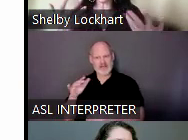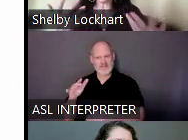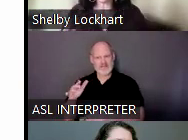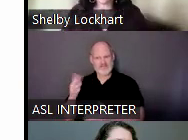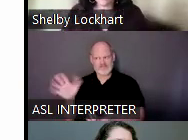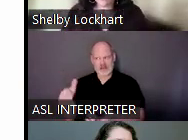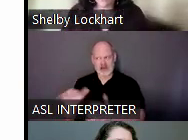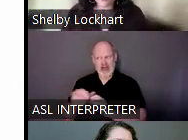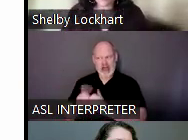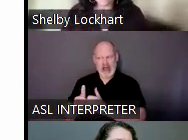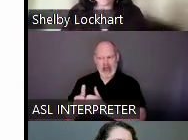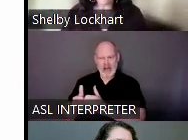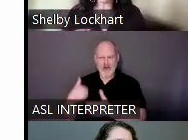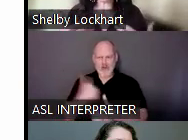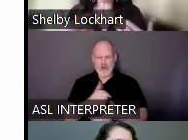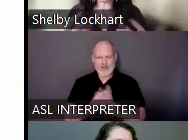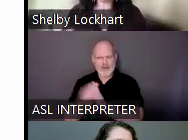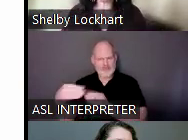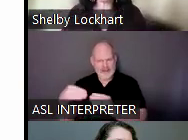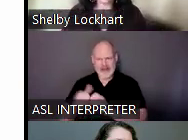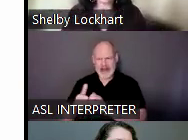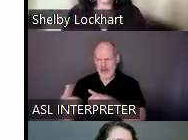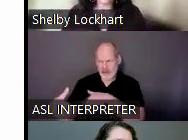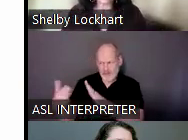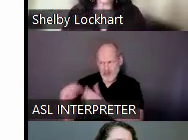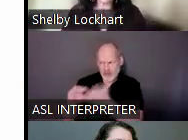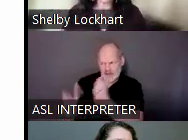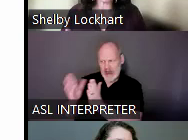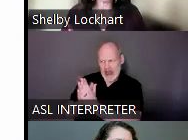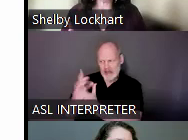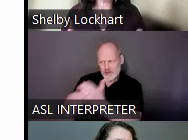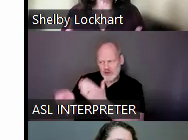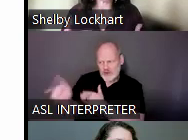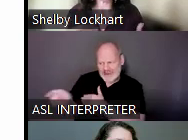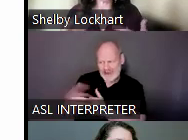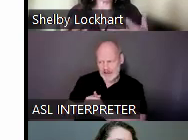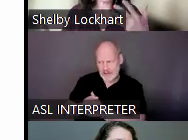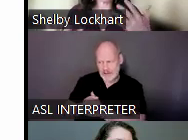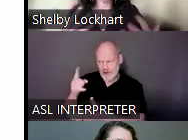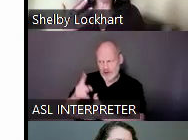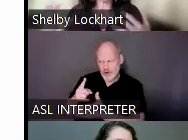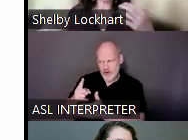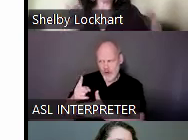ask the students what they need and what they find Value in? I don't think it's either or,